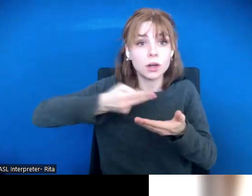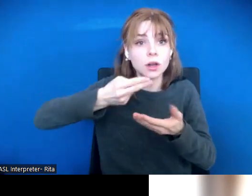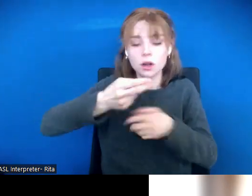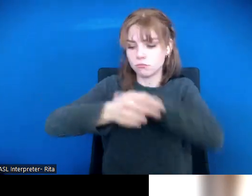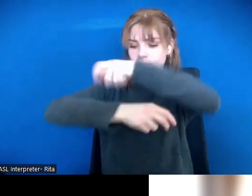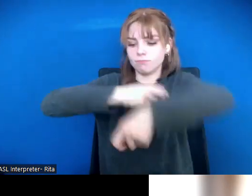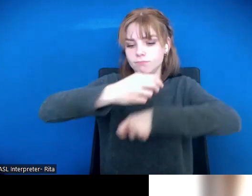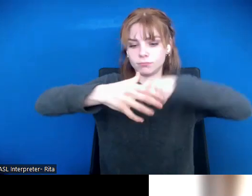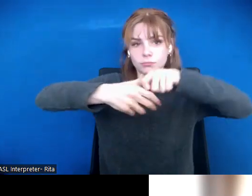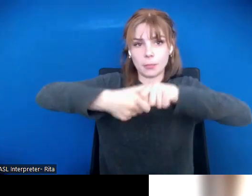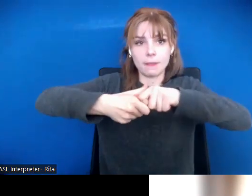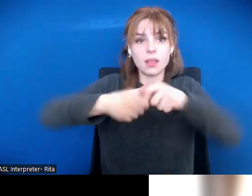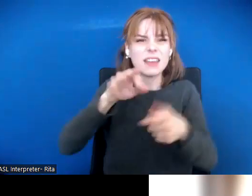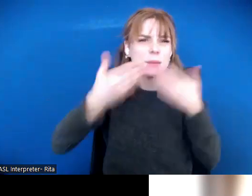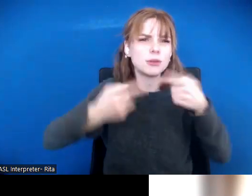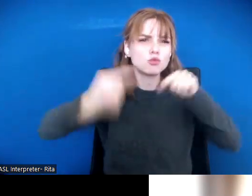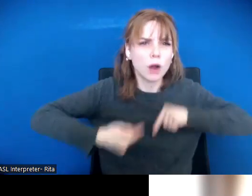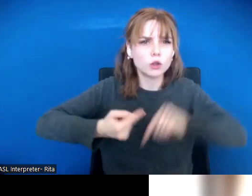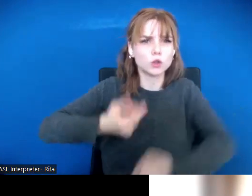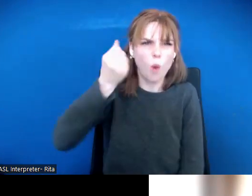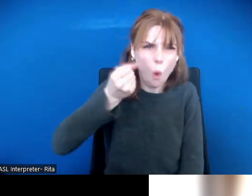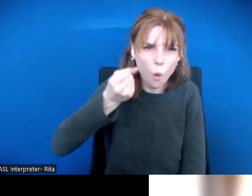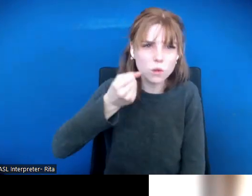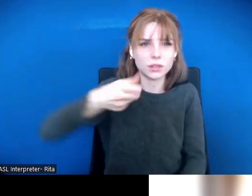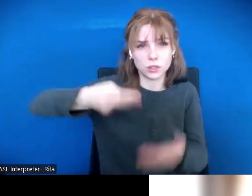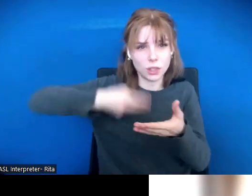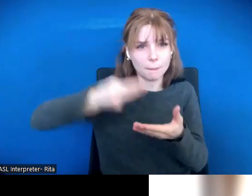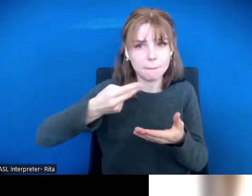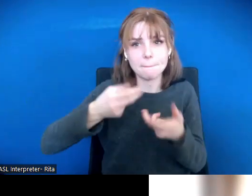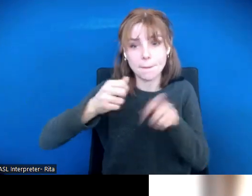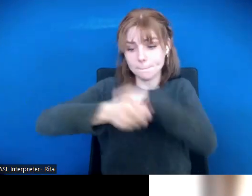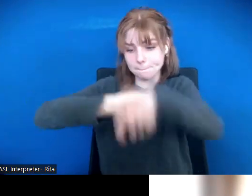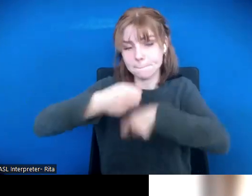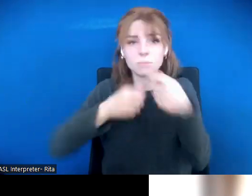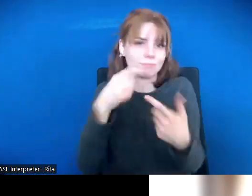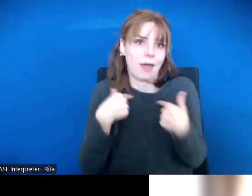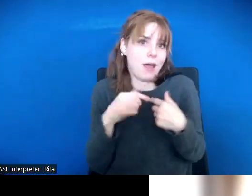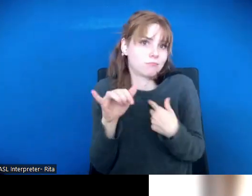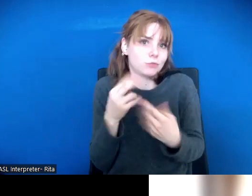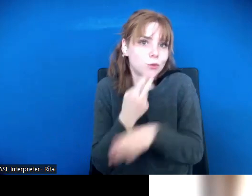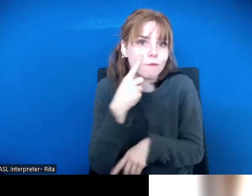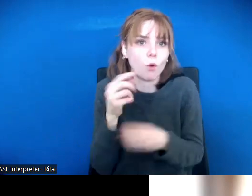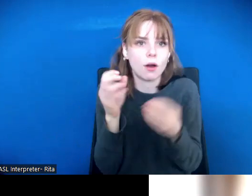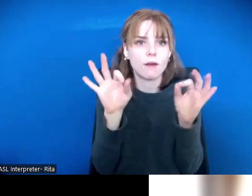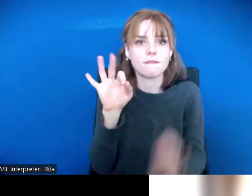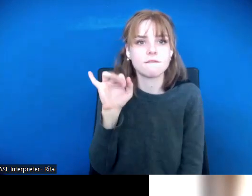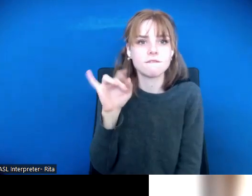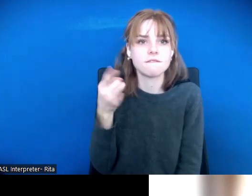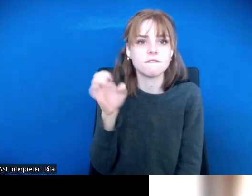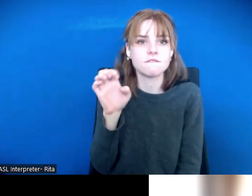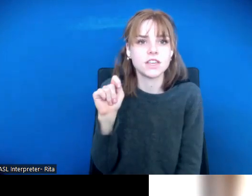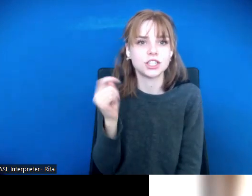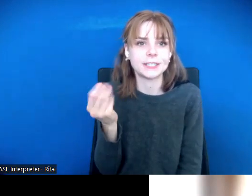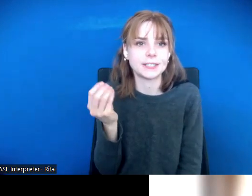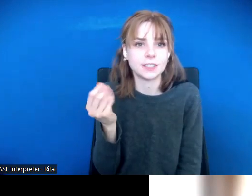If it's something that is going to help you. One of my new favorite gadgets here is this is just a wire device. Just a wire, please of plastic. You could use this to wrap a spoon around your hand if you had a hard